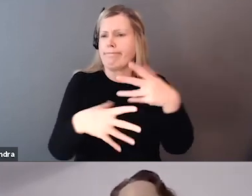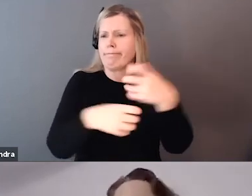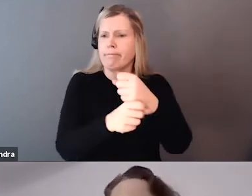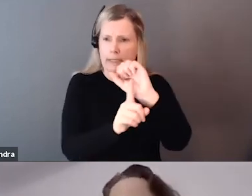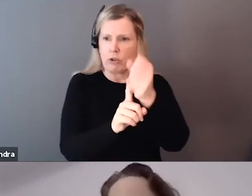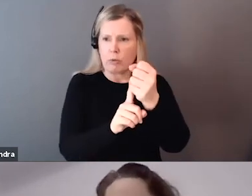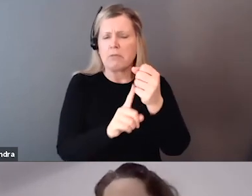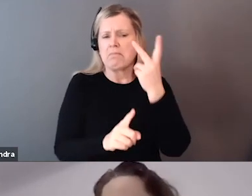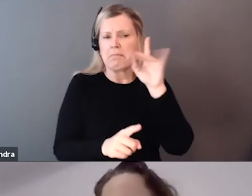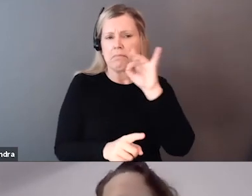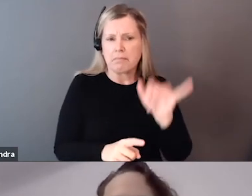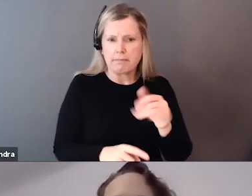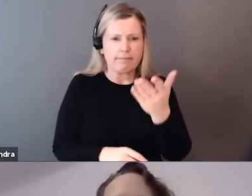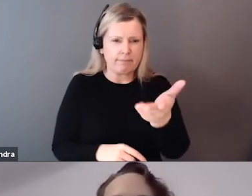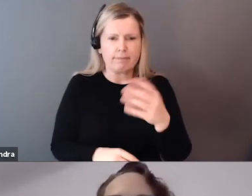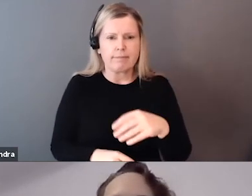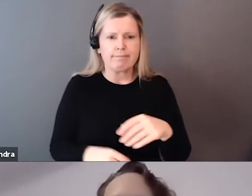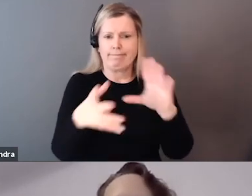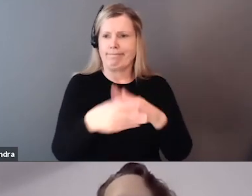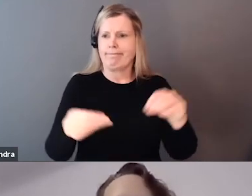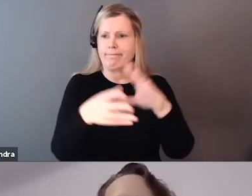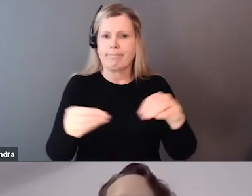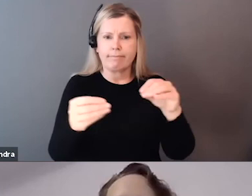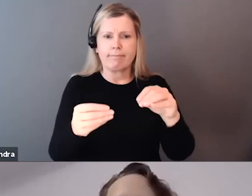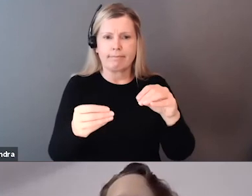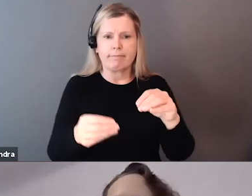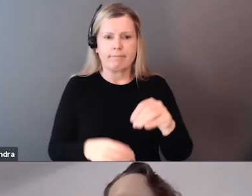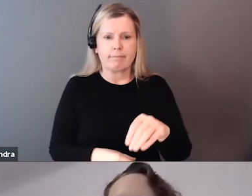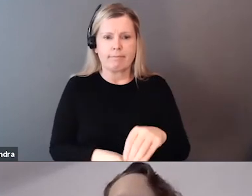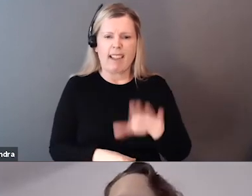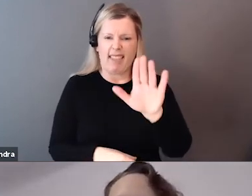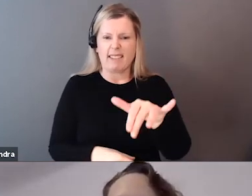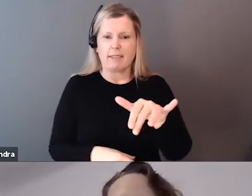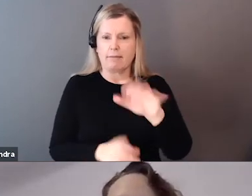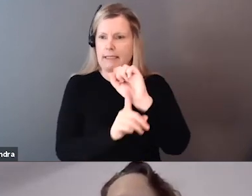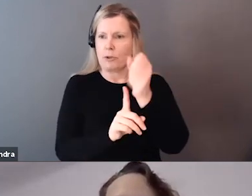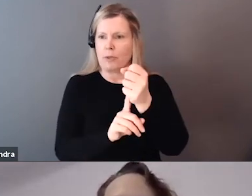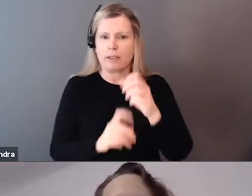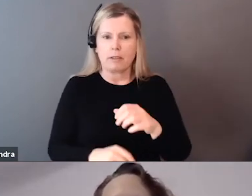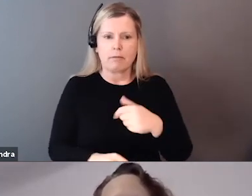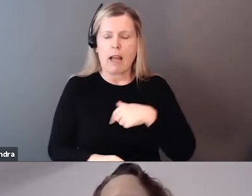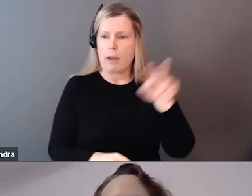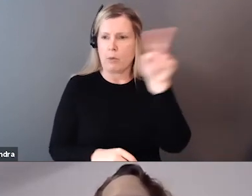it. So, this is a work context vignette and I'll just read through this once you get a sense of it.